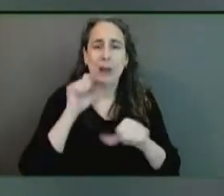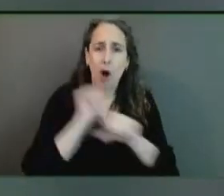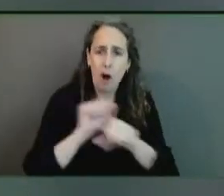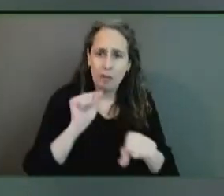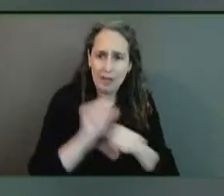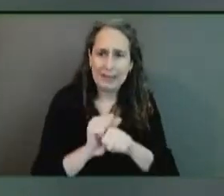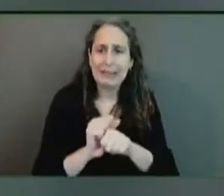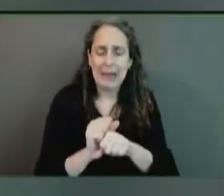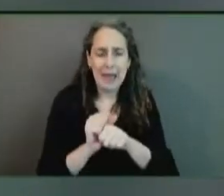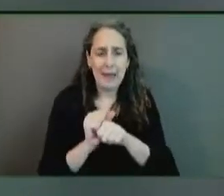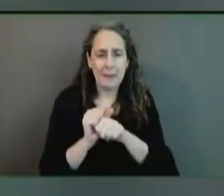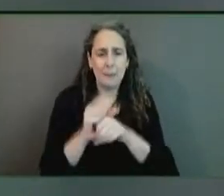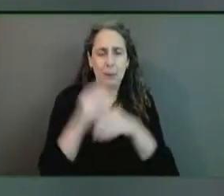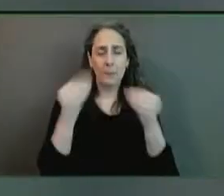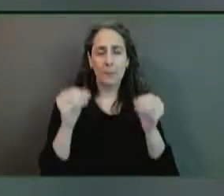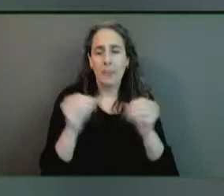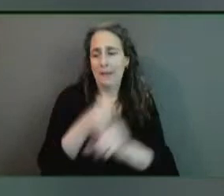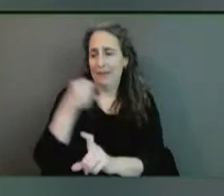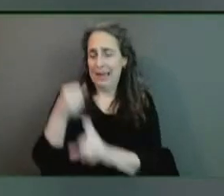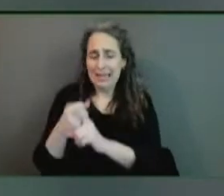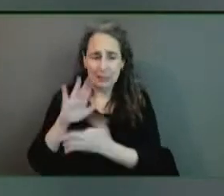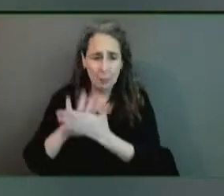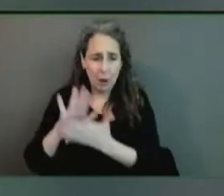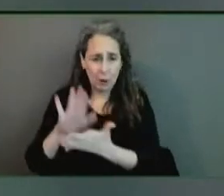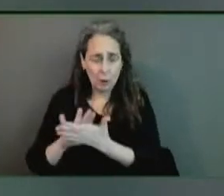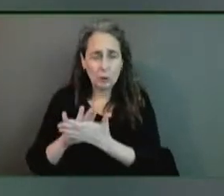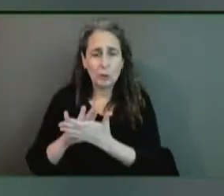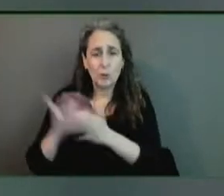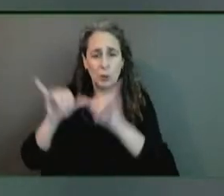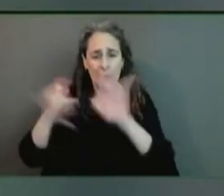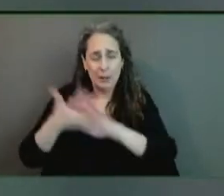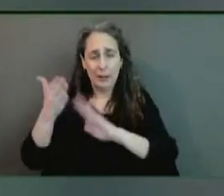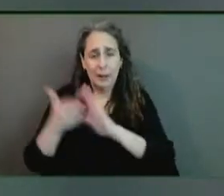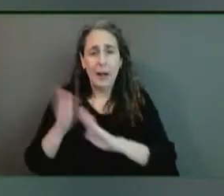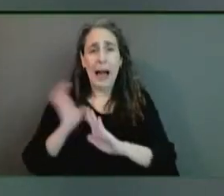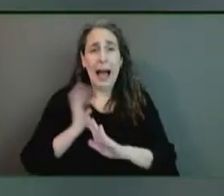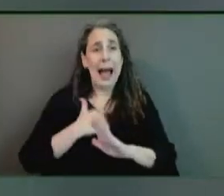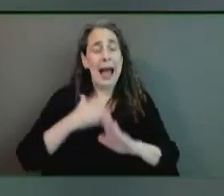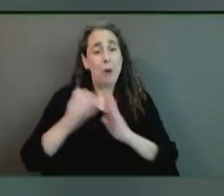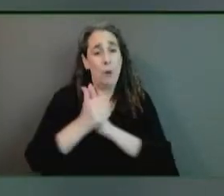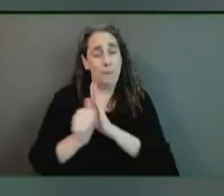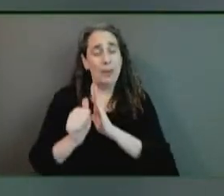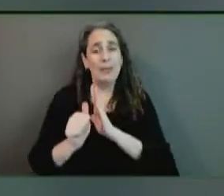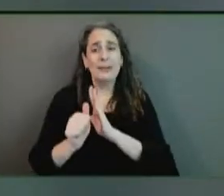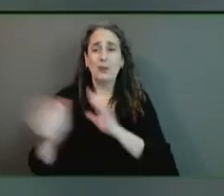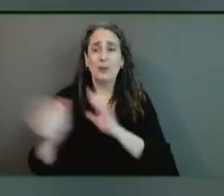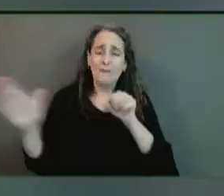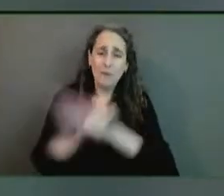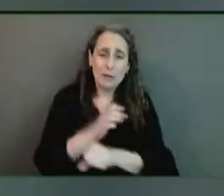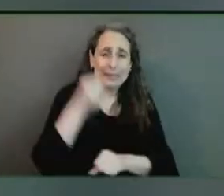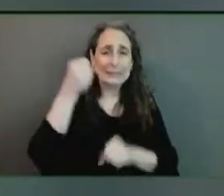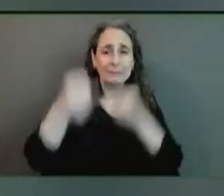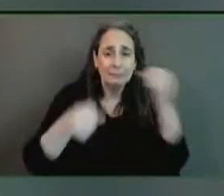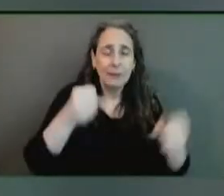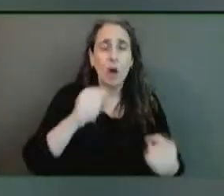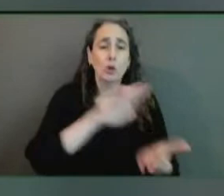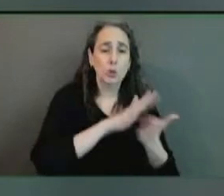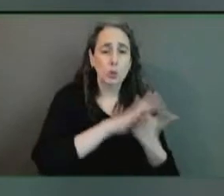particular consequences ithe labor market have impacted our school system operations. Our ability to fully staff, our